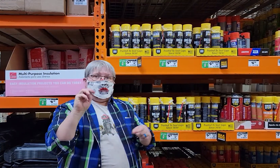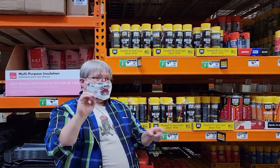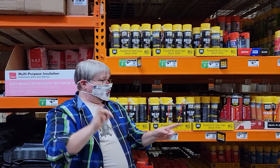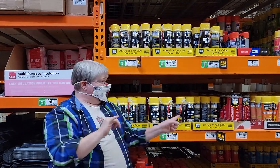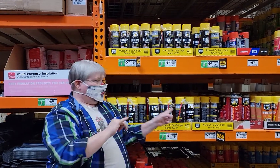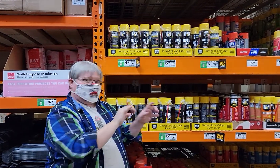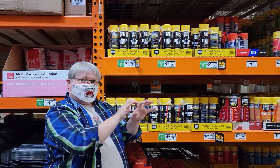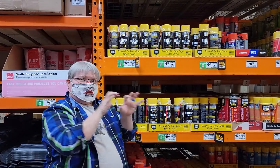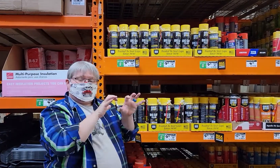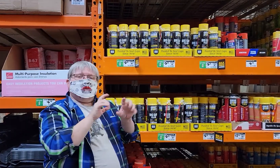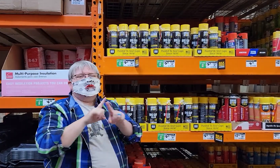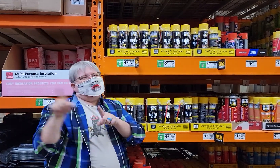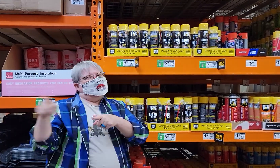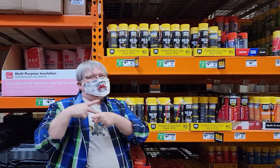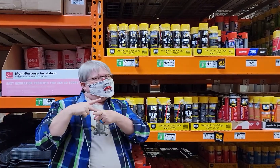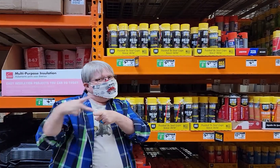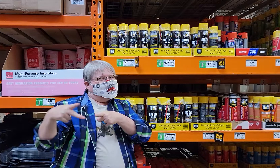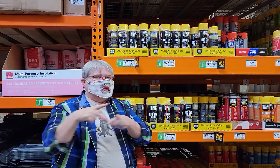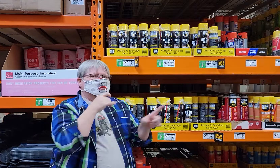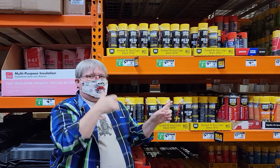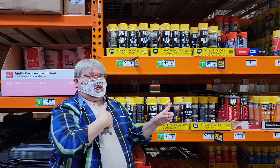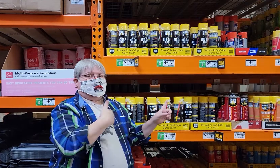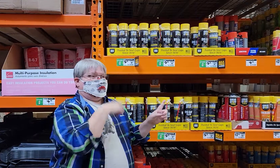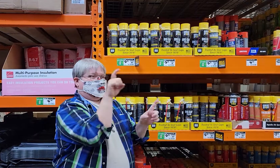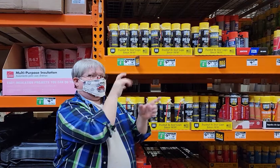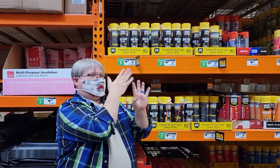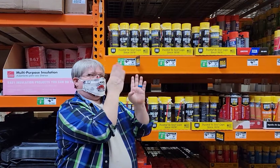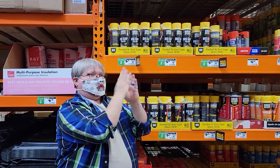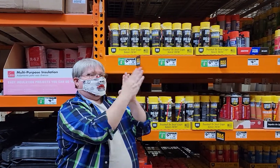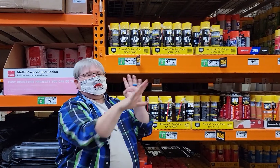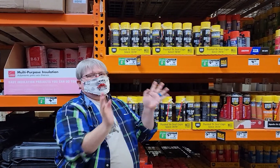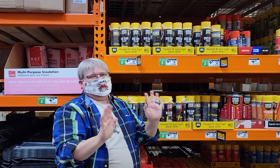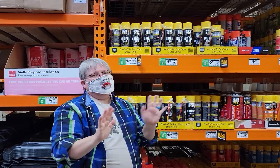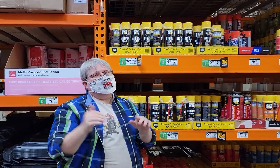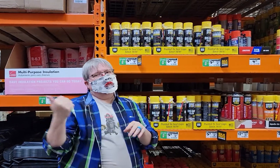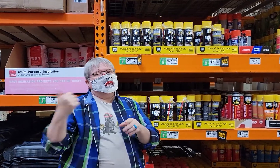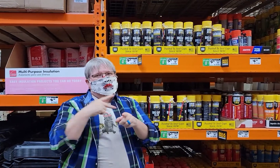like this stuff here, but you know they're professional. If I did it, it'd be all bumpy and